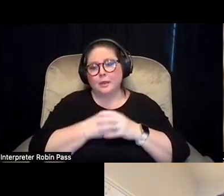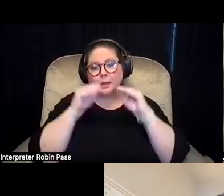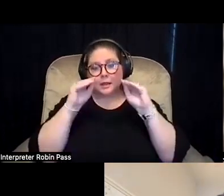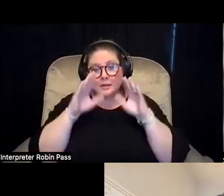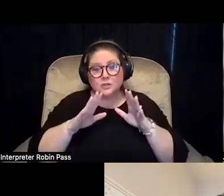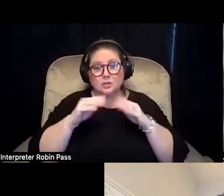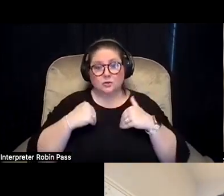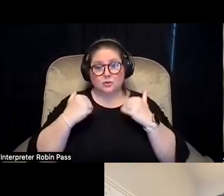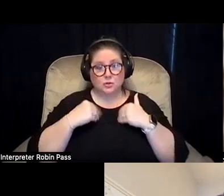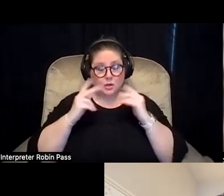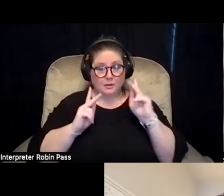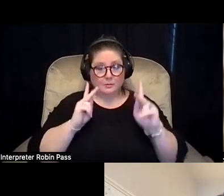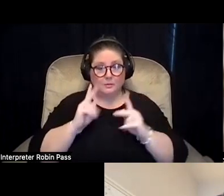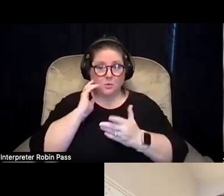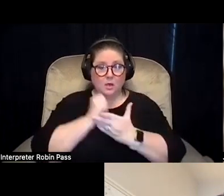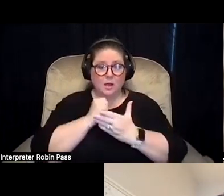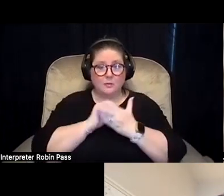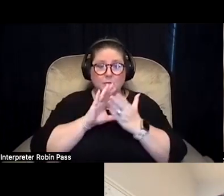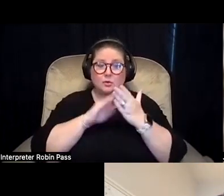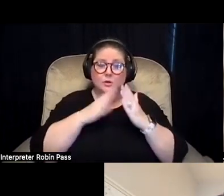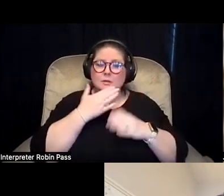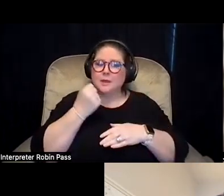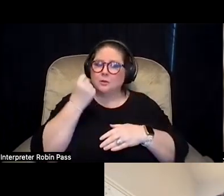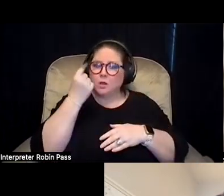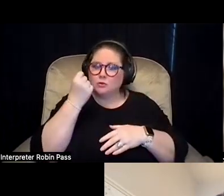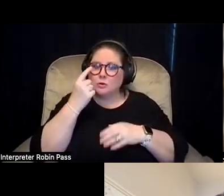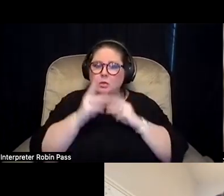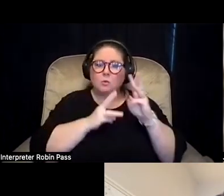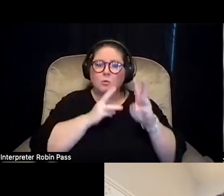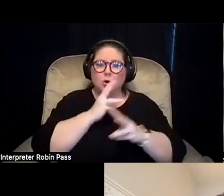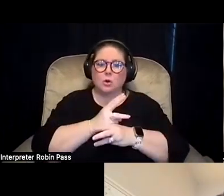people will help students better understand the world that they currently live around